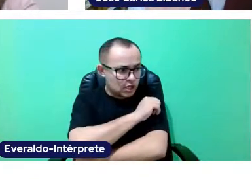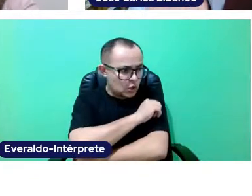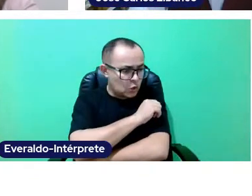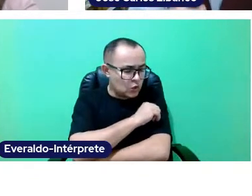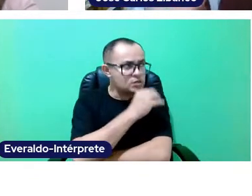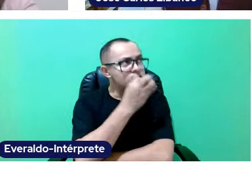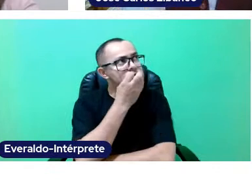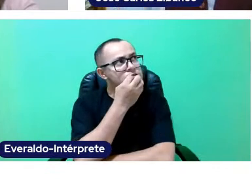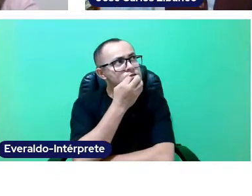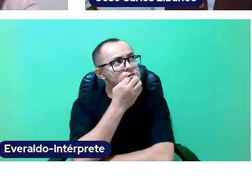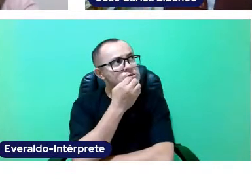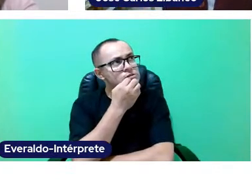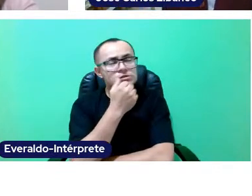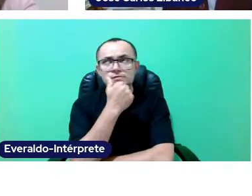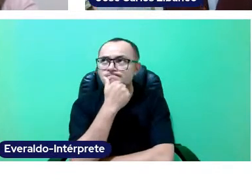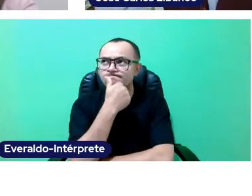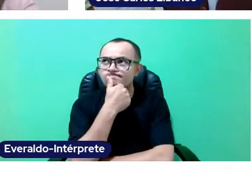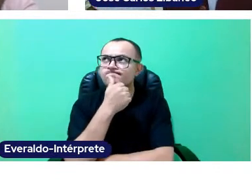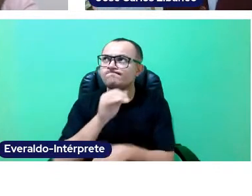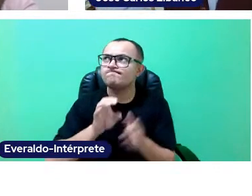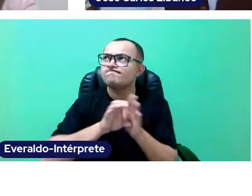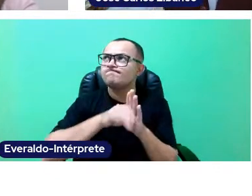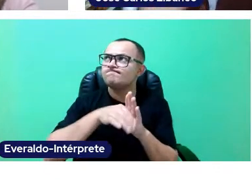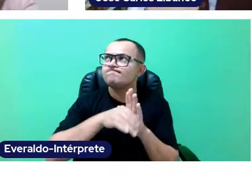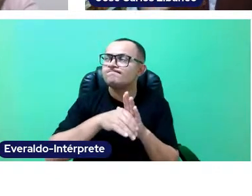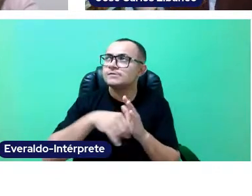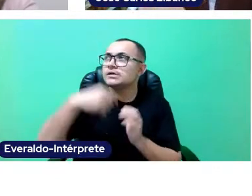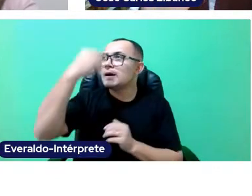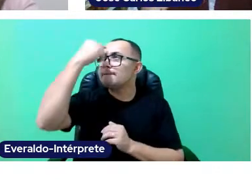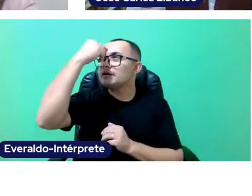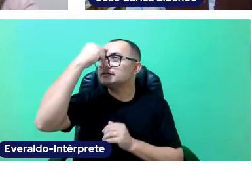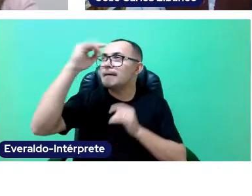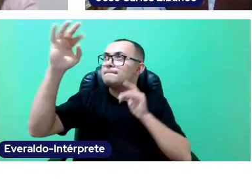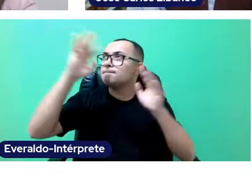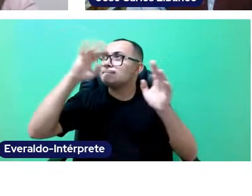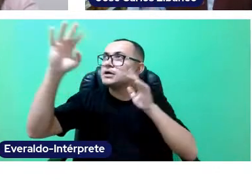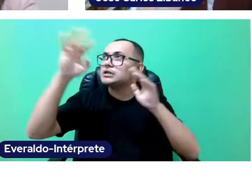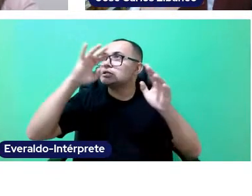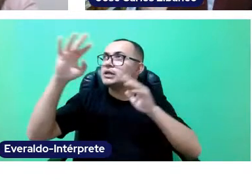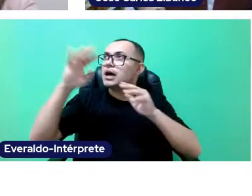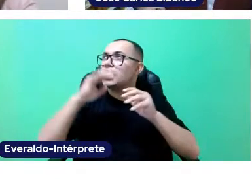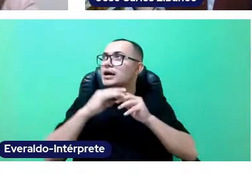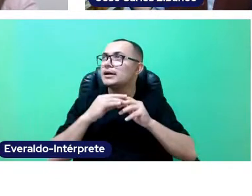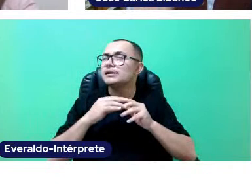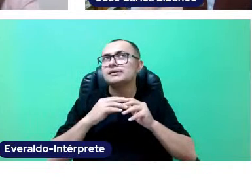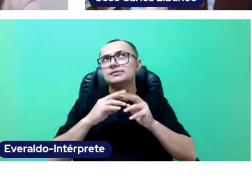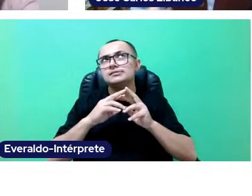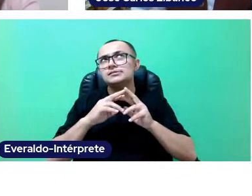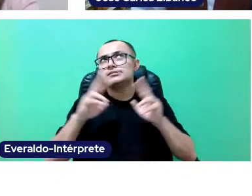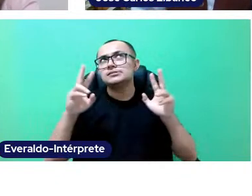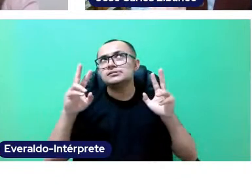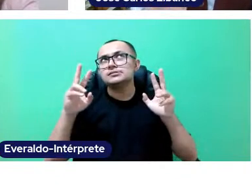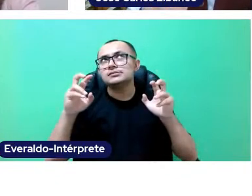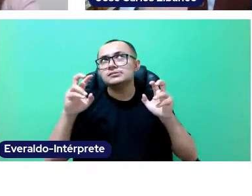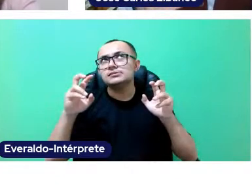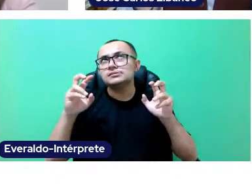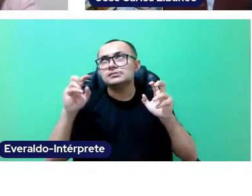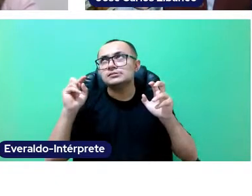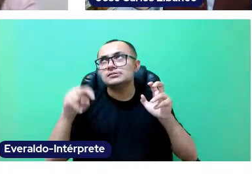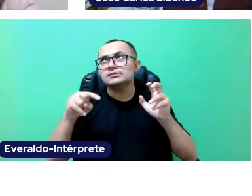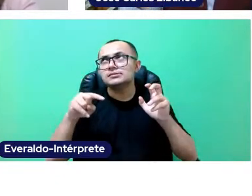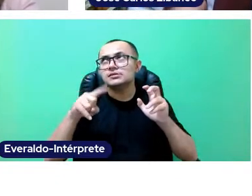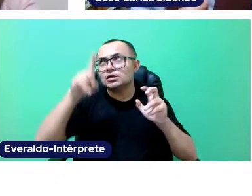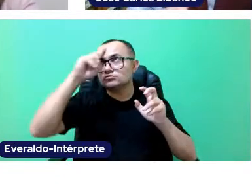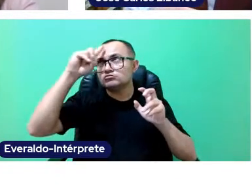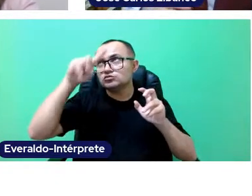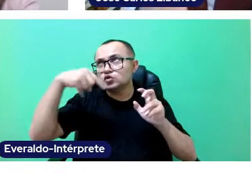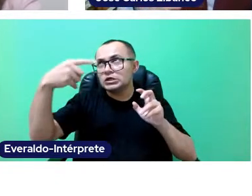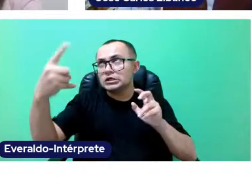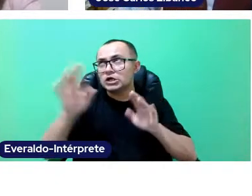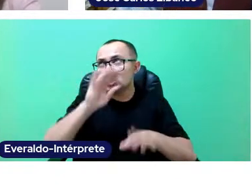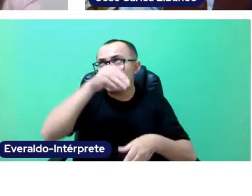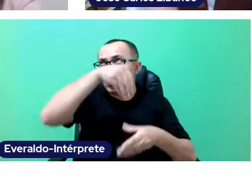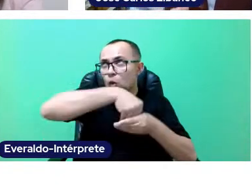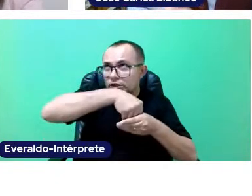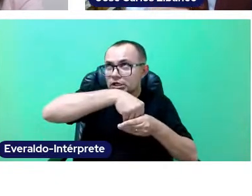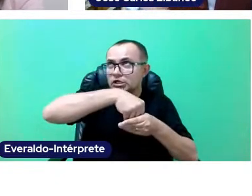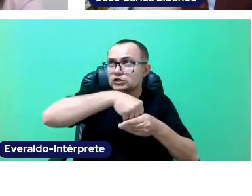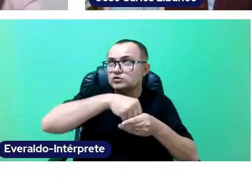that they can critically consider them. Like this we make their everyday life matters, such as water, the sewer,